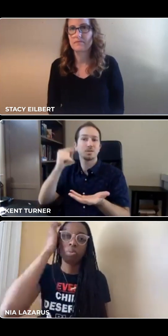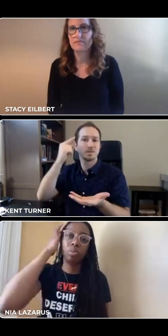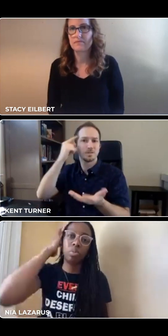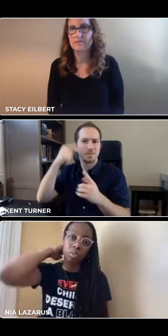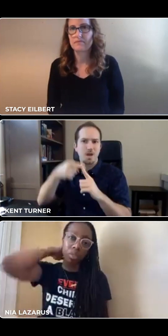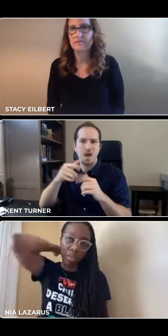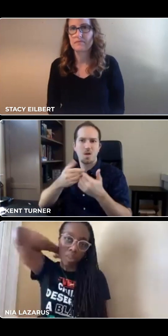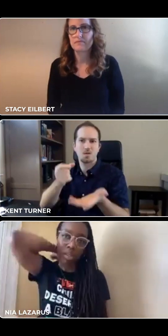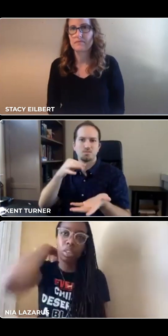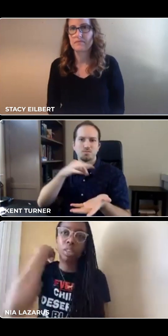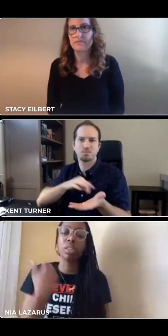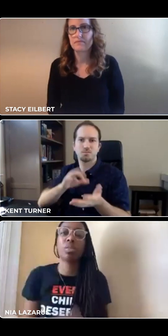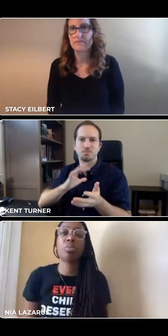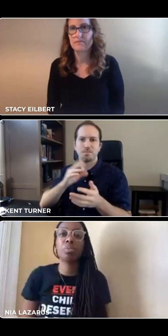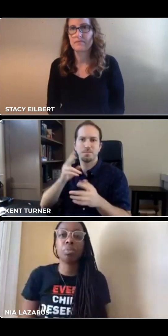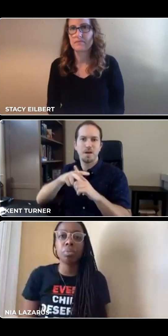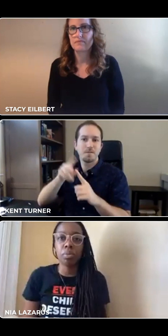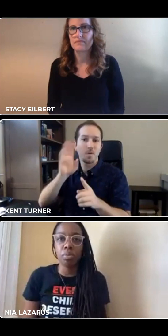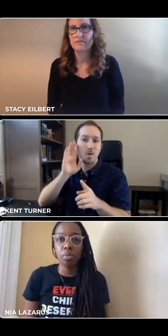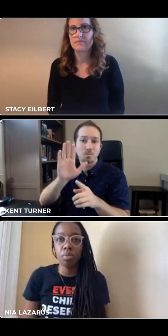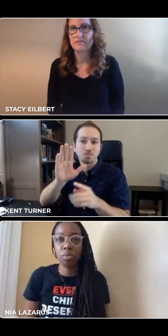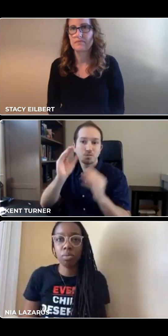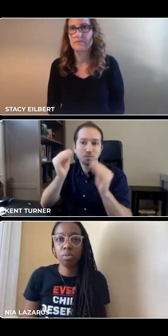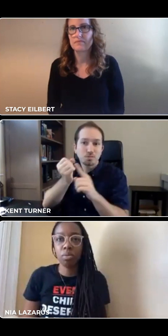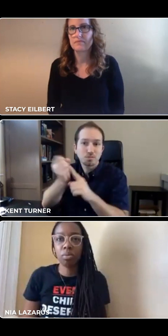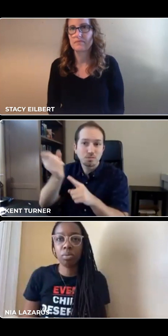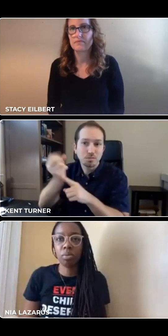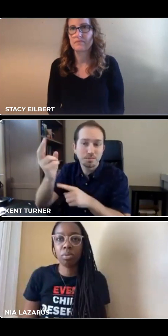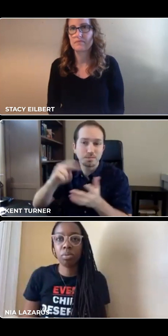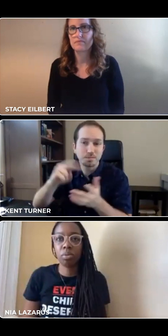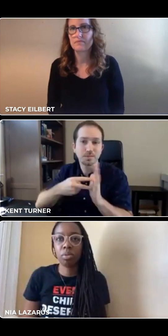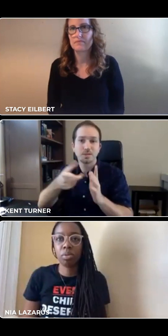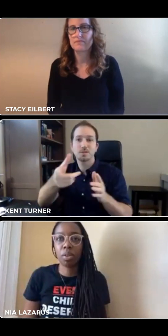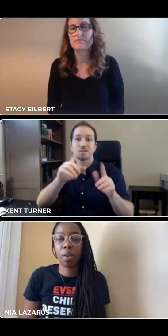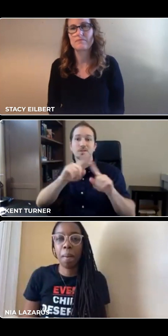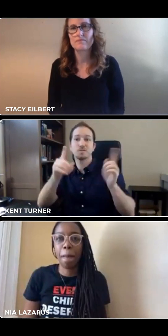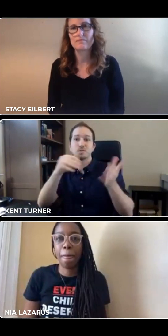and what type of modification would tailor to them, and how that would be beneficial